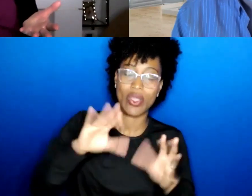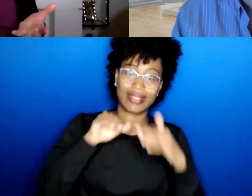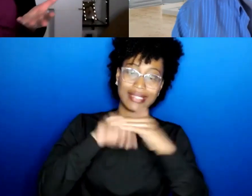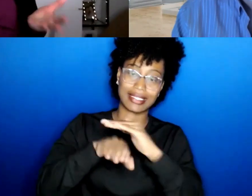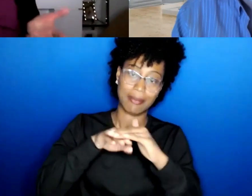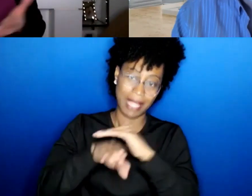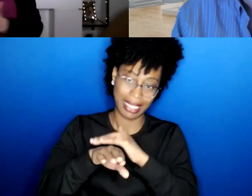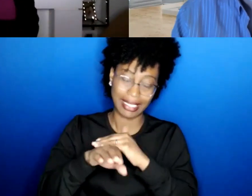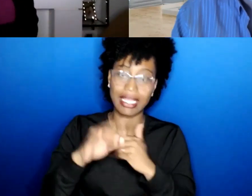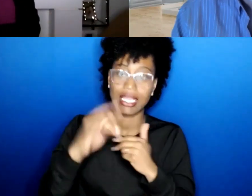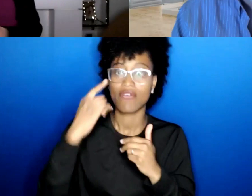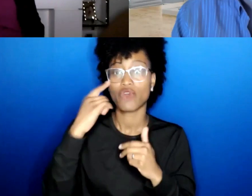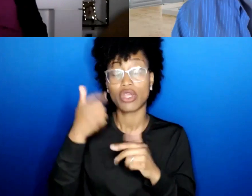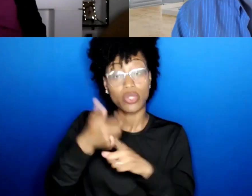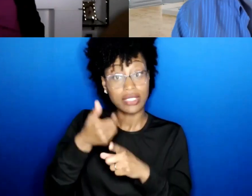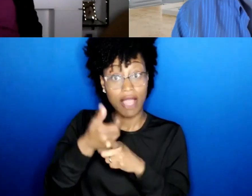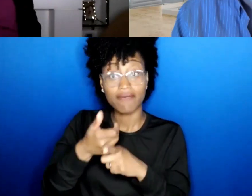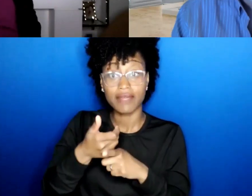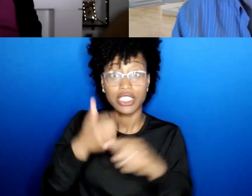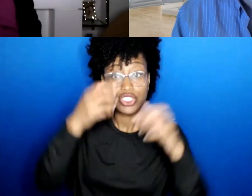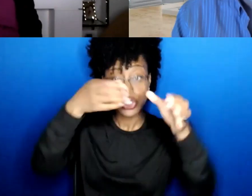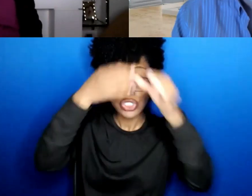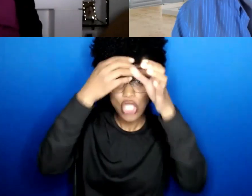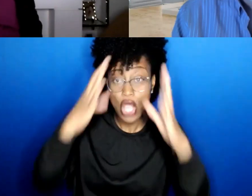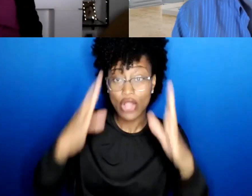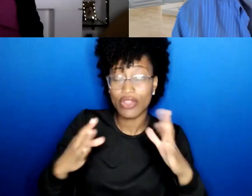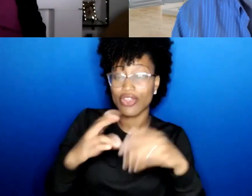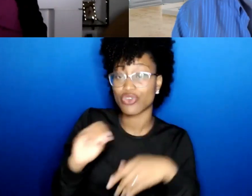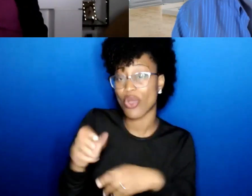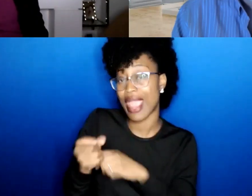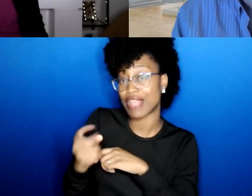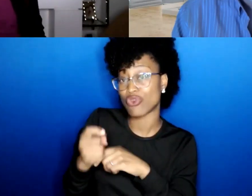of you as scholar, and you're work. I will turn it over to Robert Smith